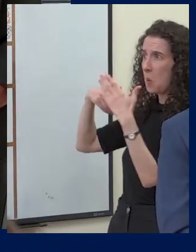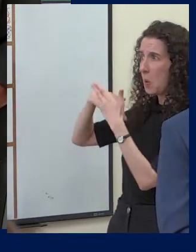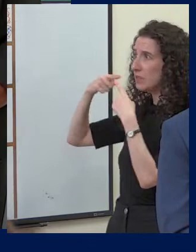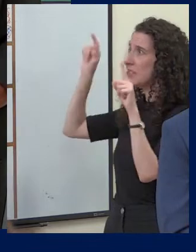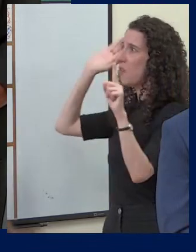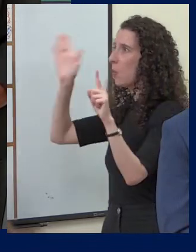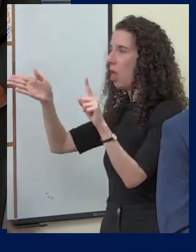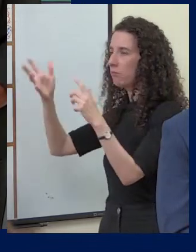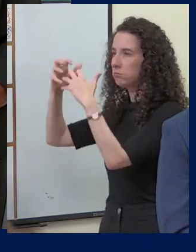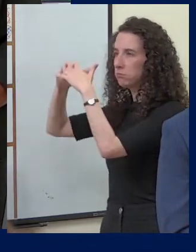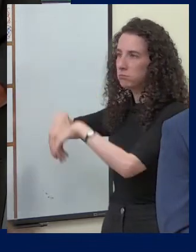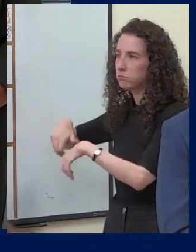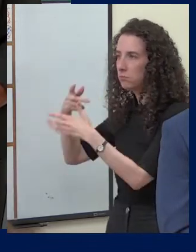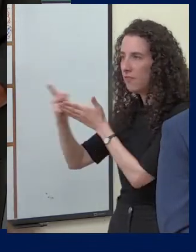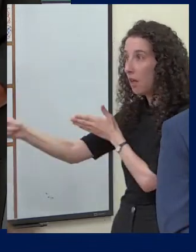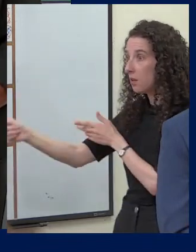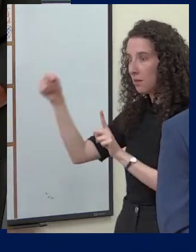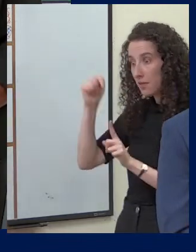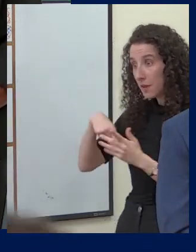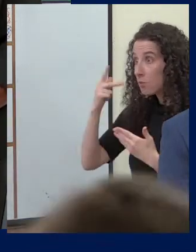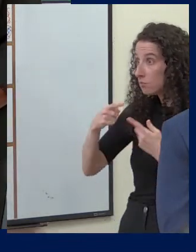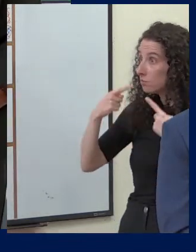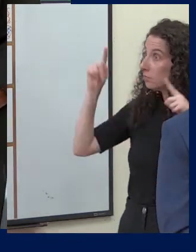Now we have to build the understanding.